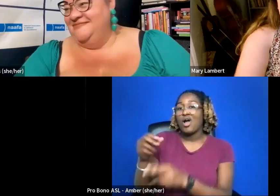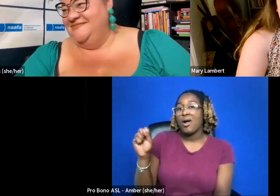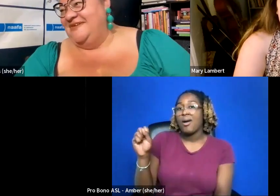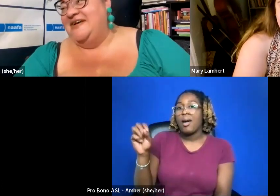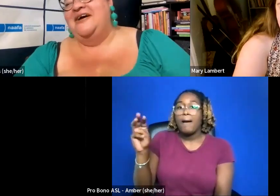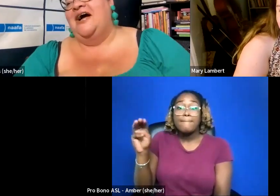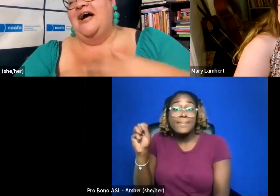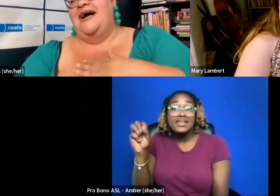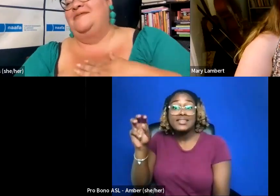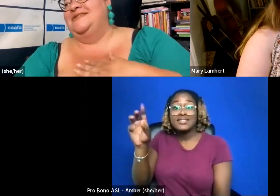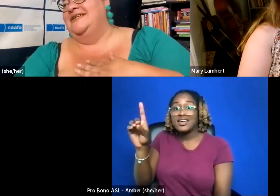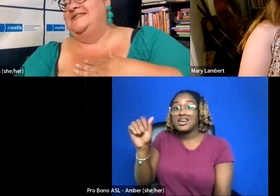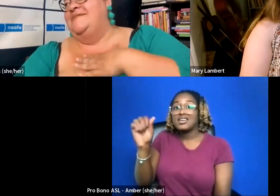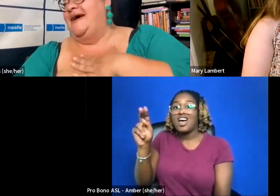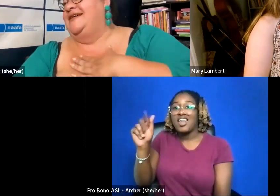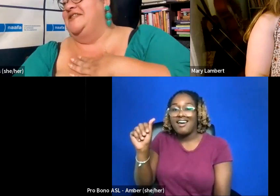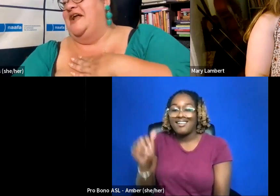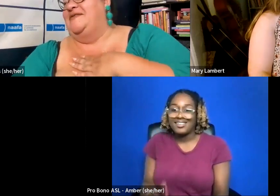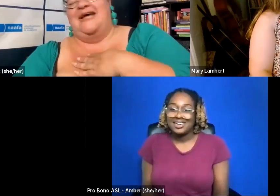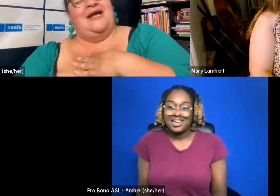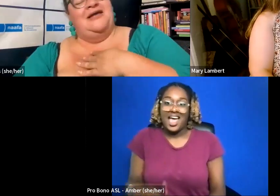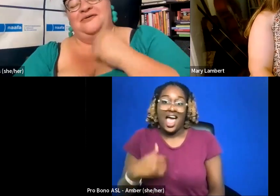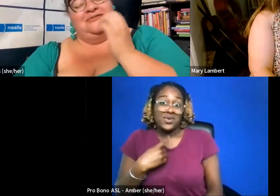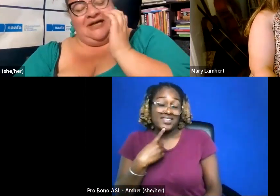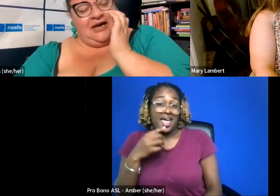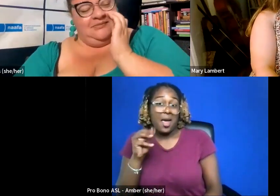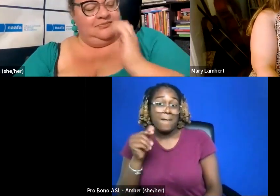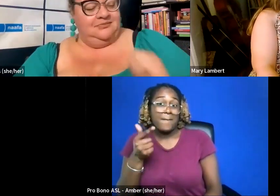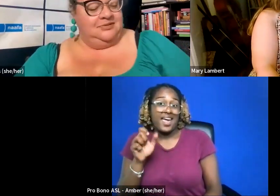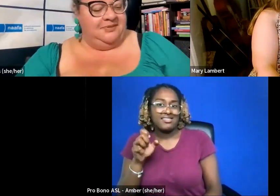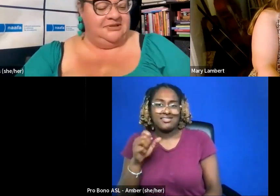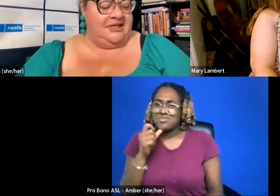We shouldn't I shouldn't do that. I was going to say madness because, like, I don't think I'm supposed to,